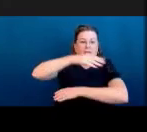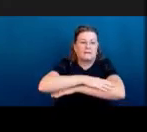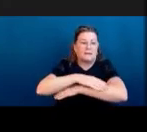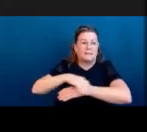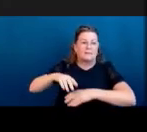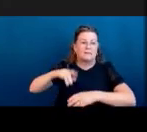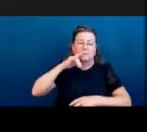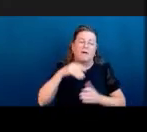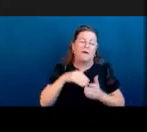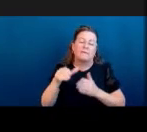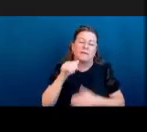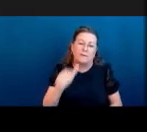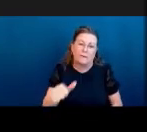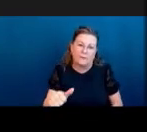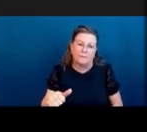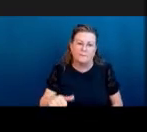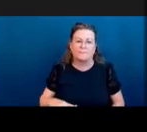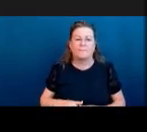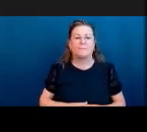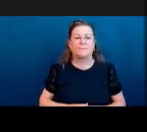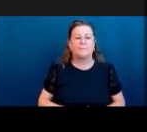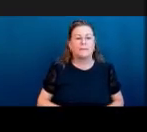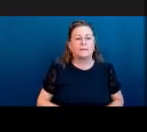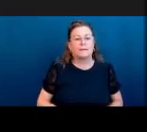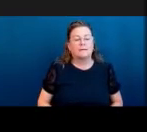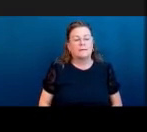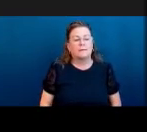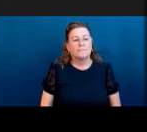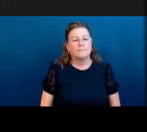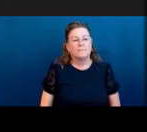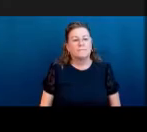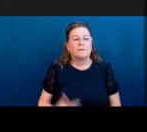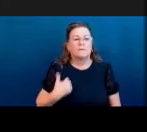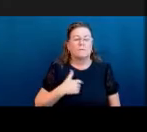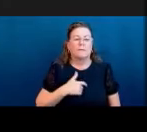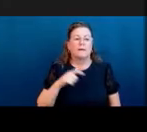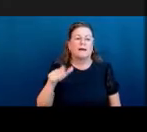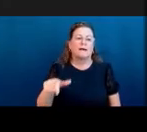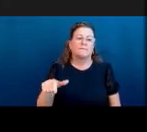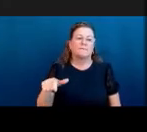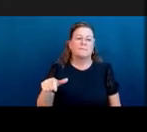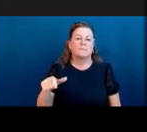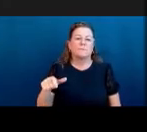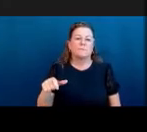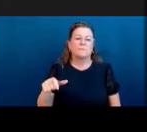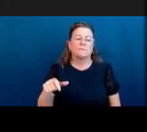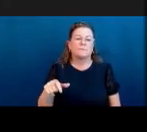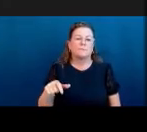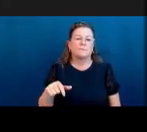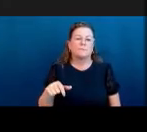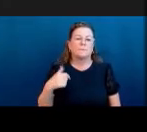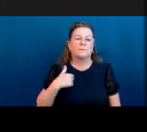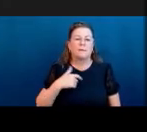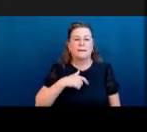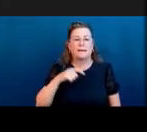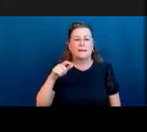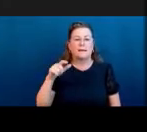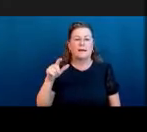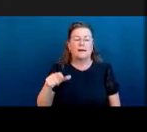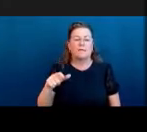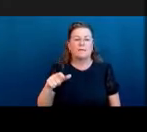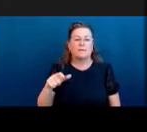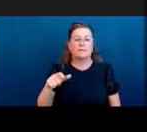they don't. We have to. We have to hold a child safe foods with